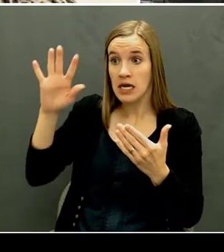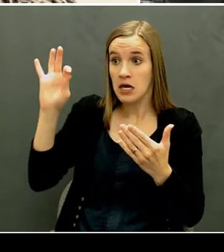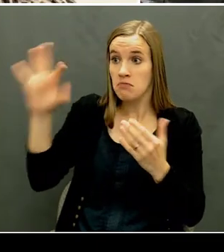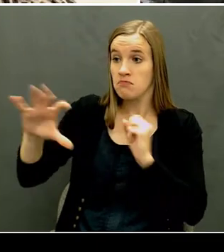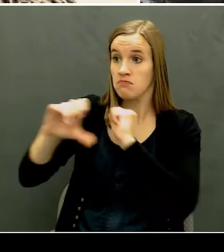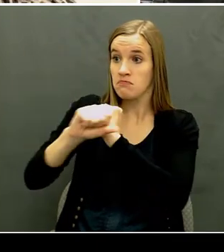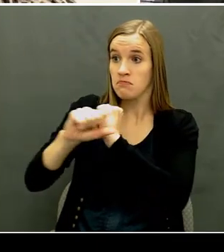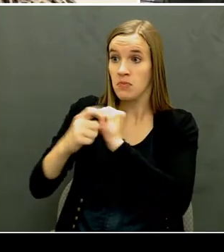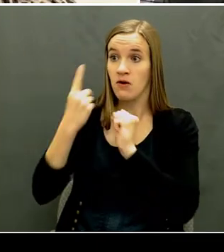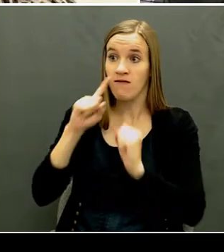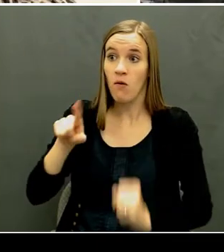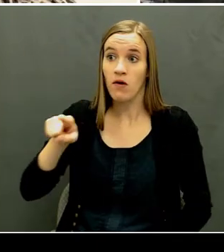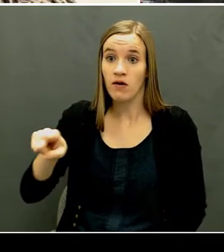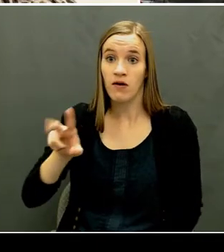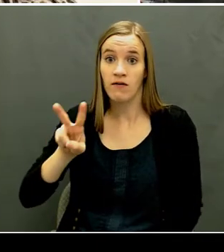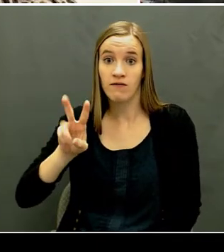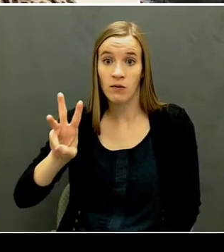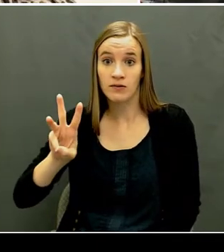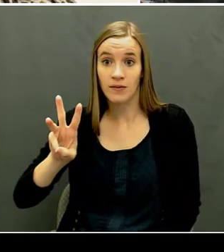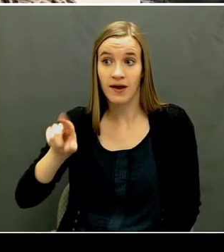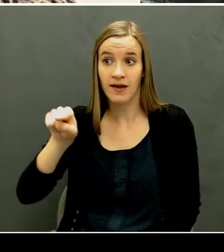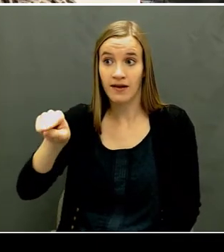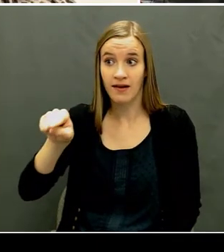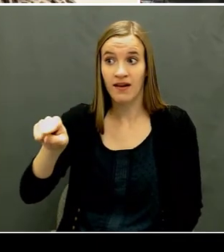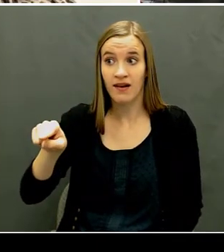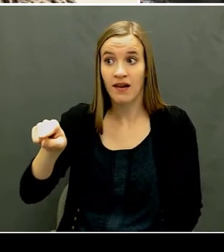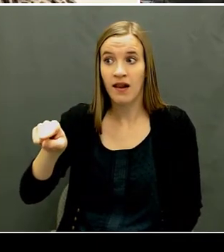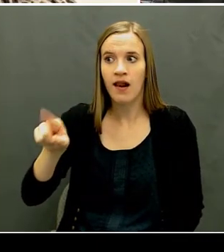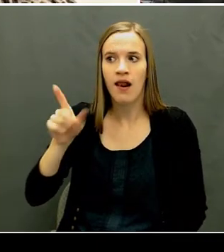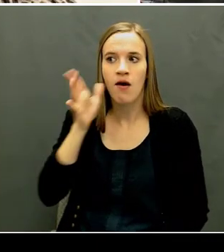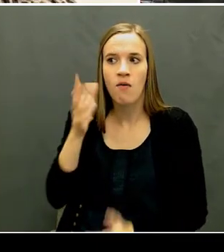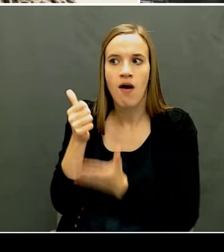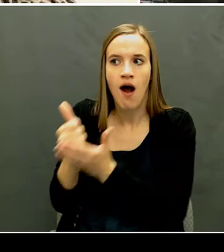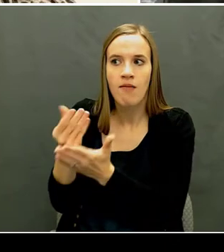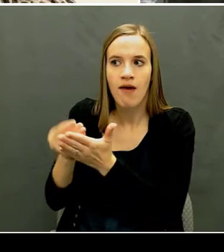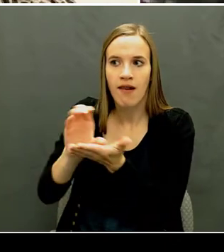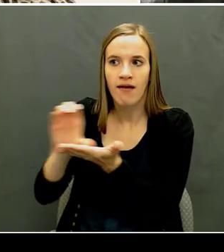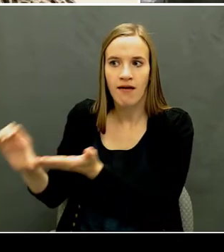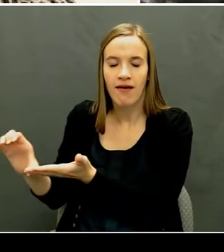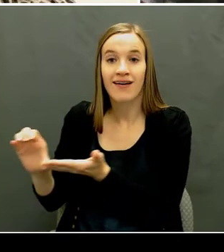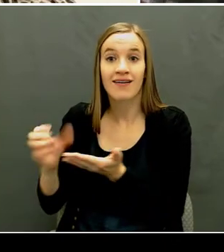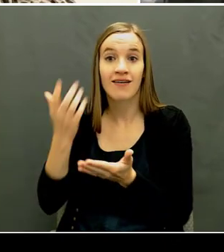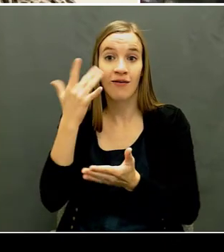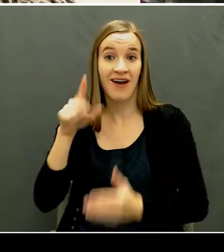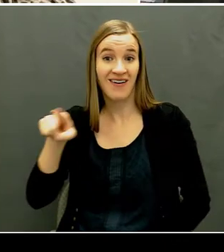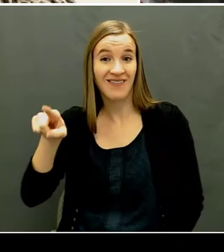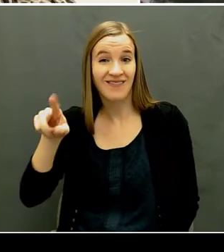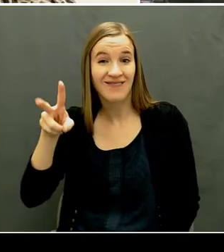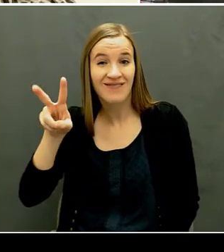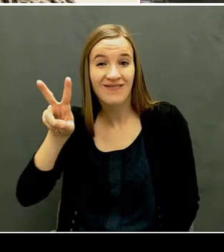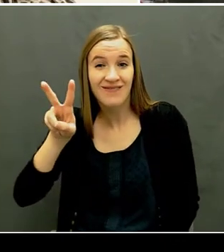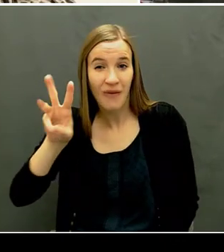accessible euro van, right. And they needed some way to bring attention to what they were doing in